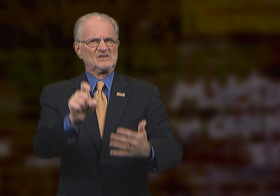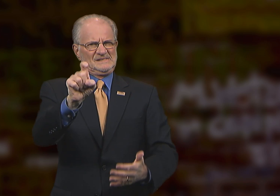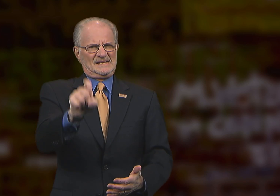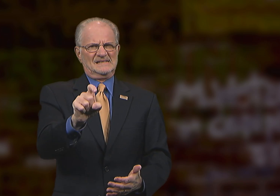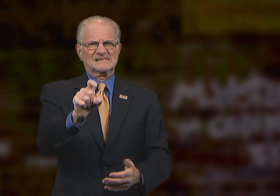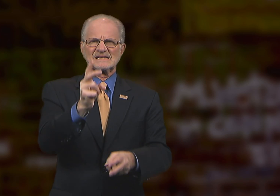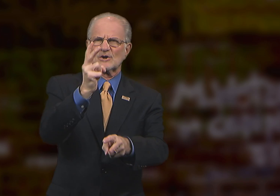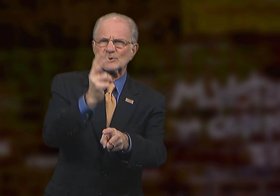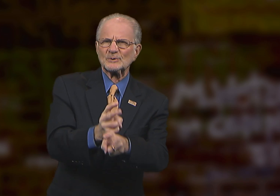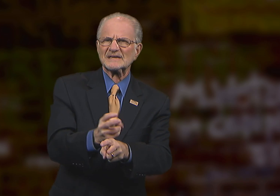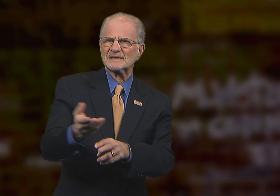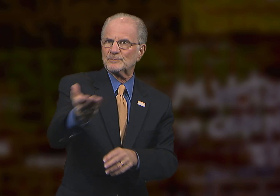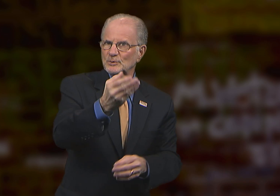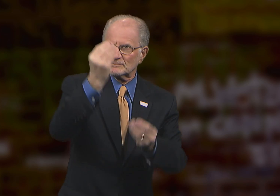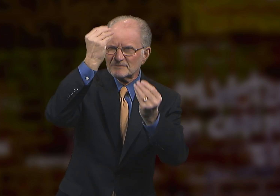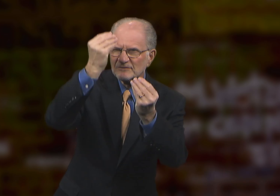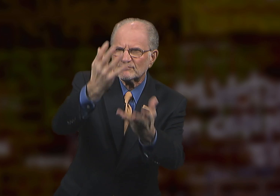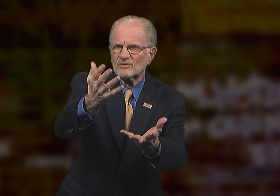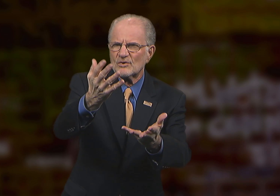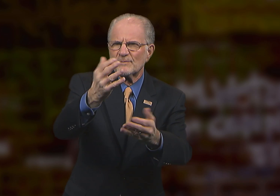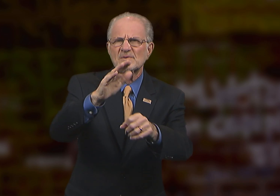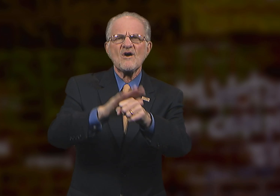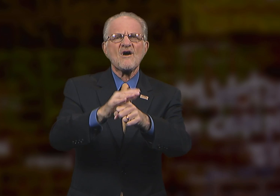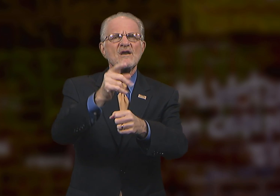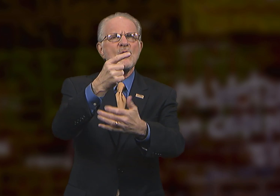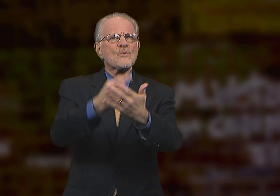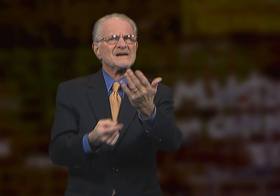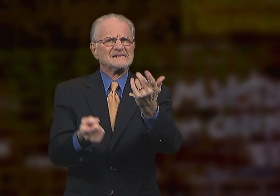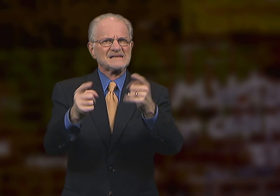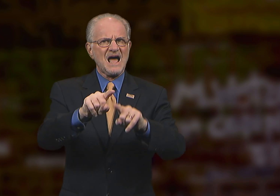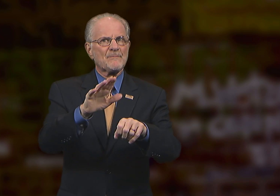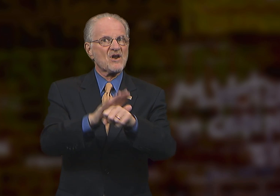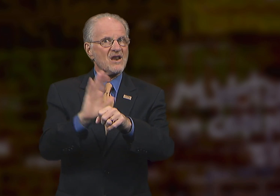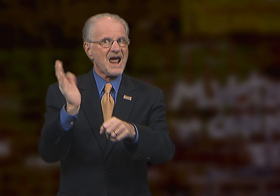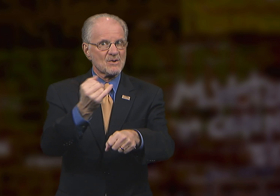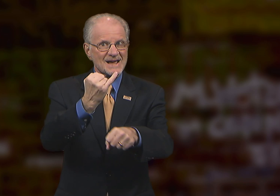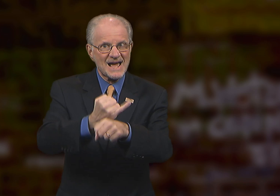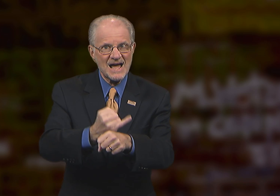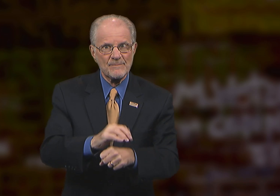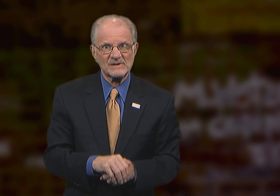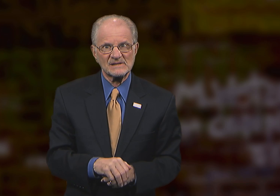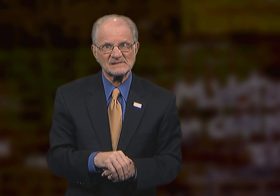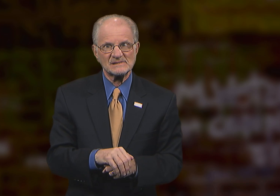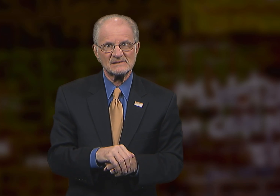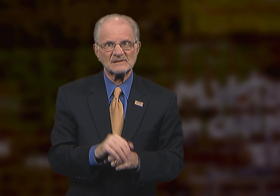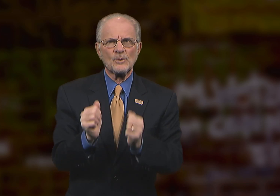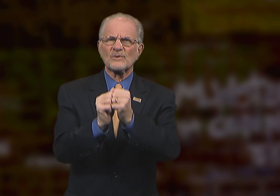to keep you informed on what's happening on campus, with our students,